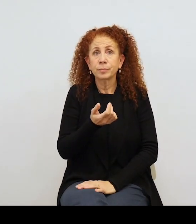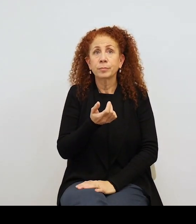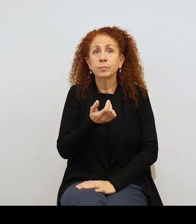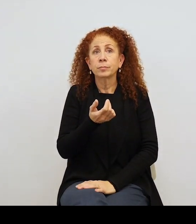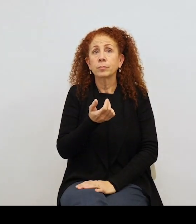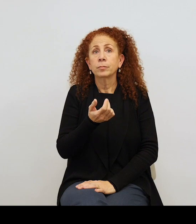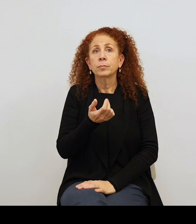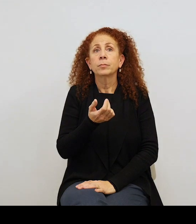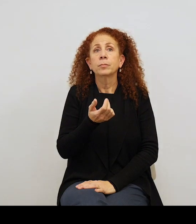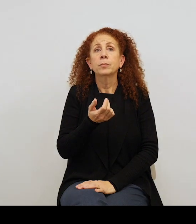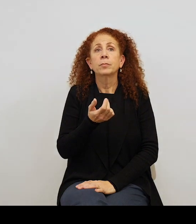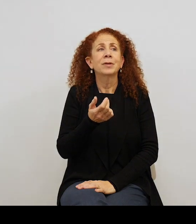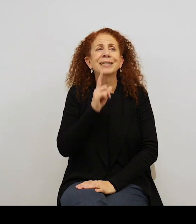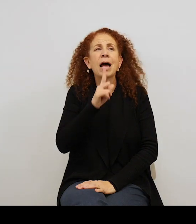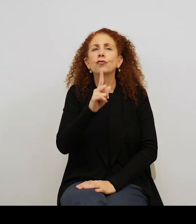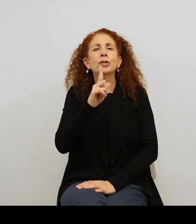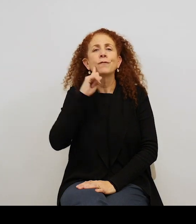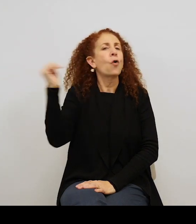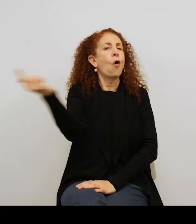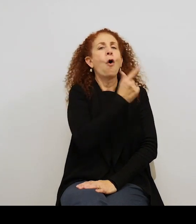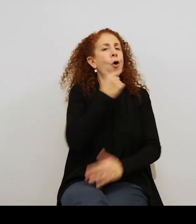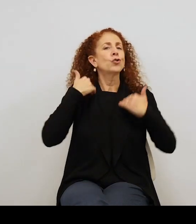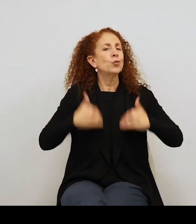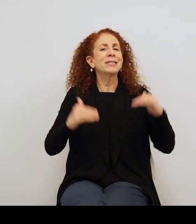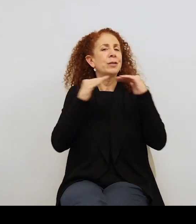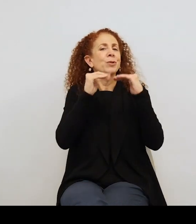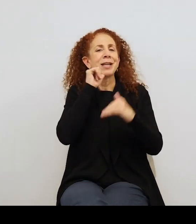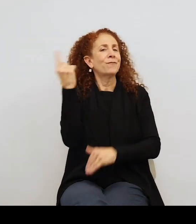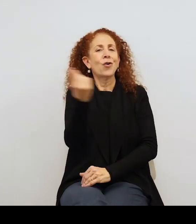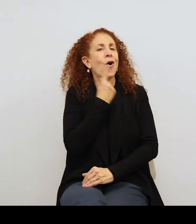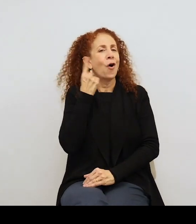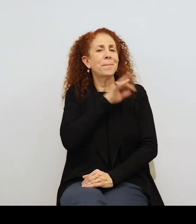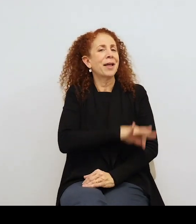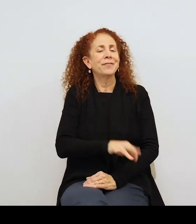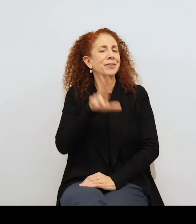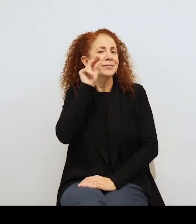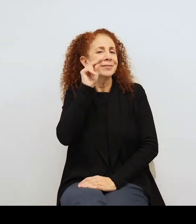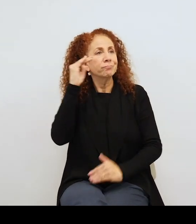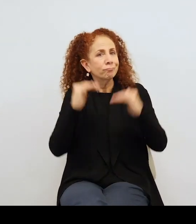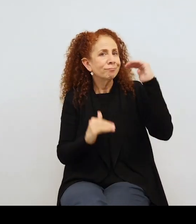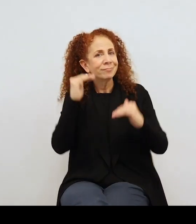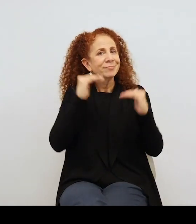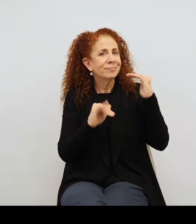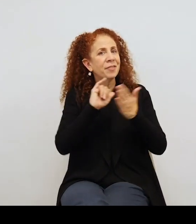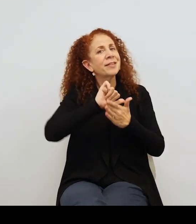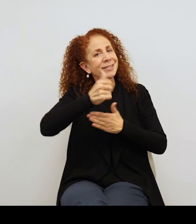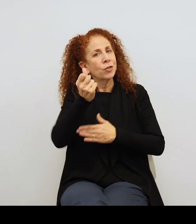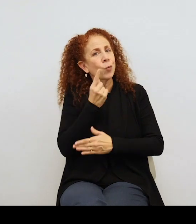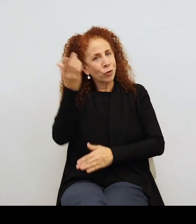It's not created for all humans equally either, right? And I think that's the kind of question that you were raising too.